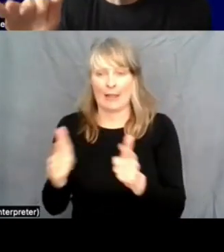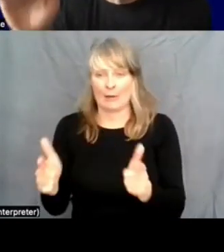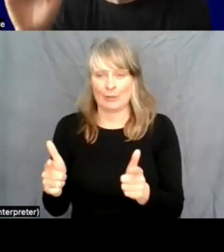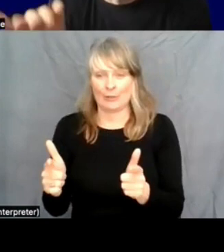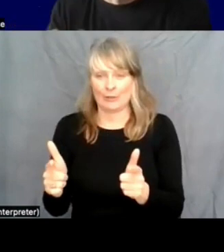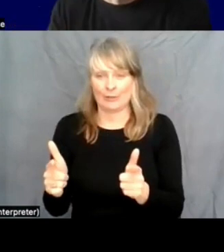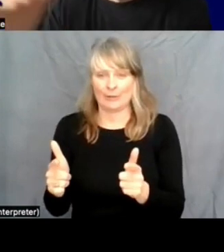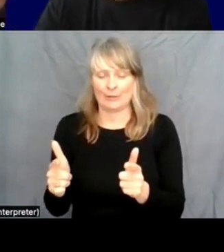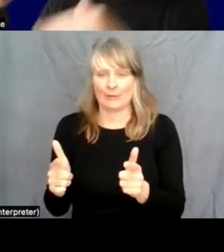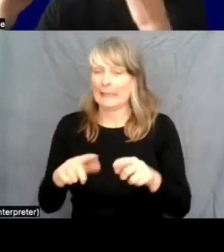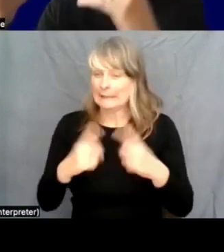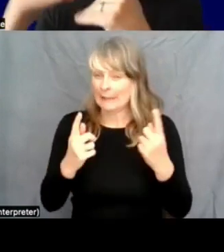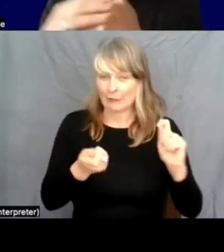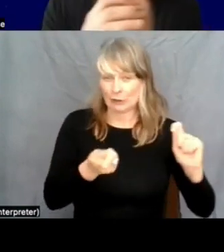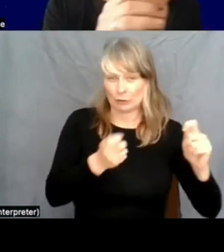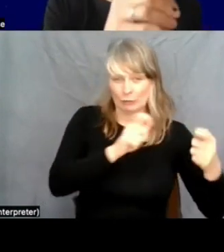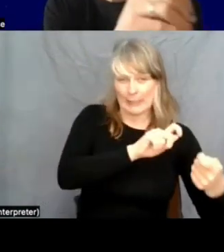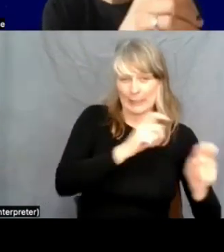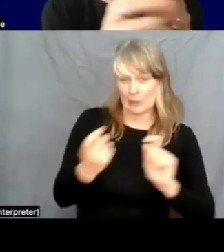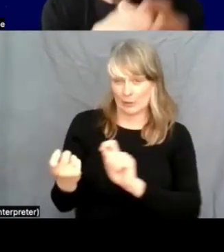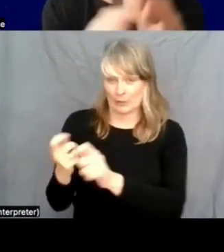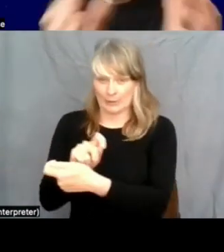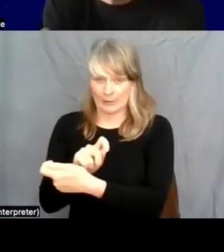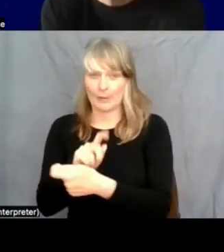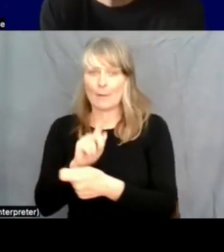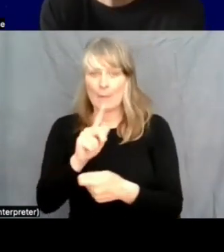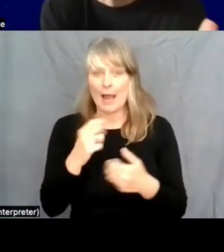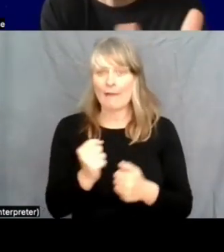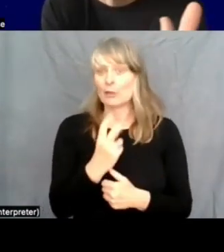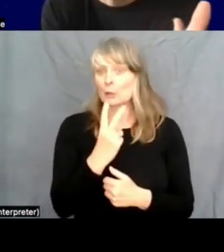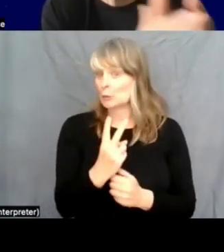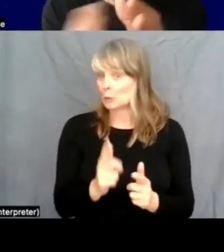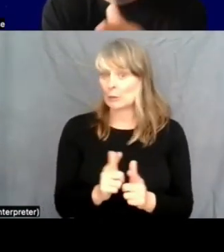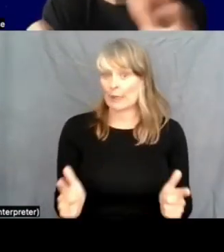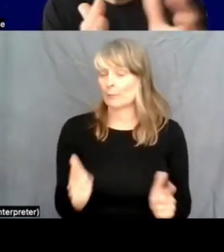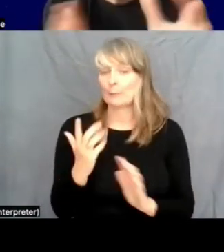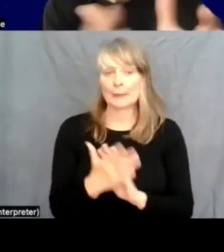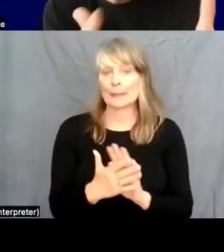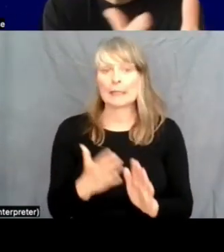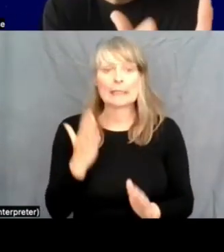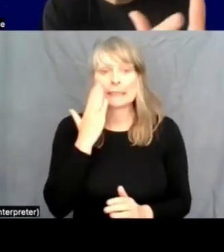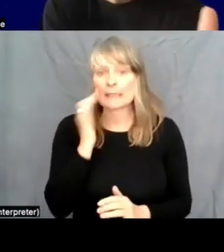languages in the transition to make. So I think whoever we are working with, and I know we predominantly